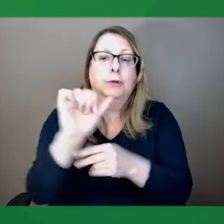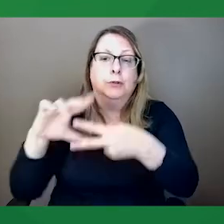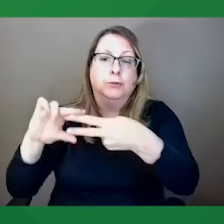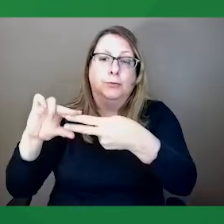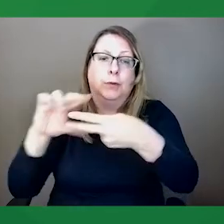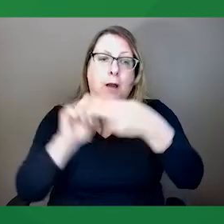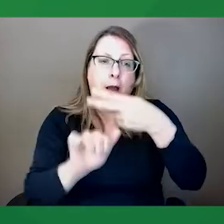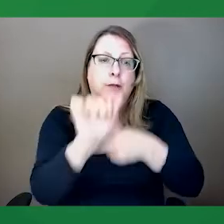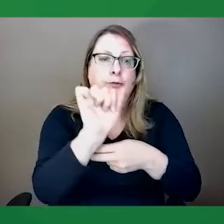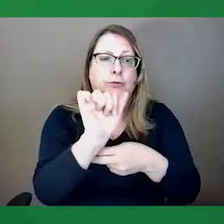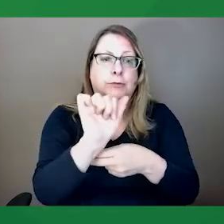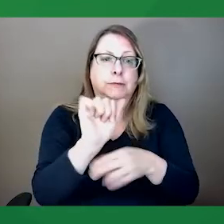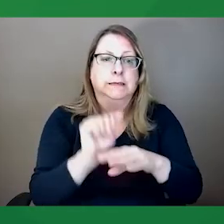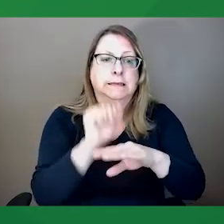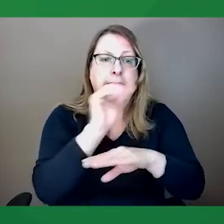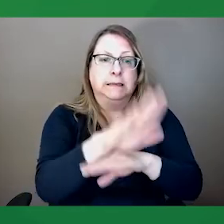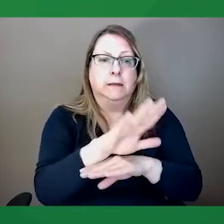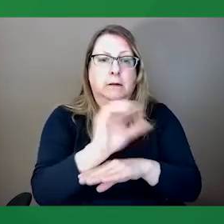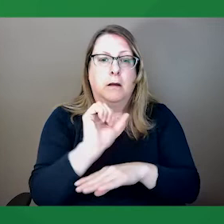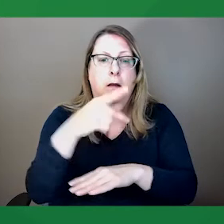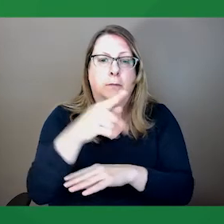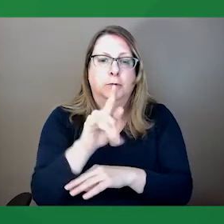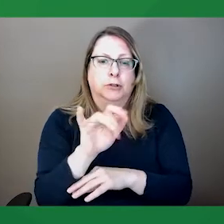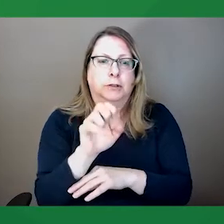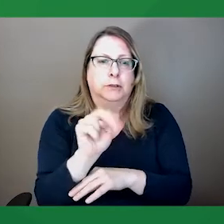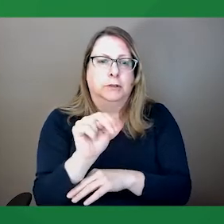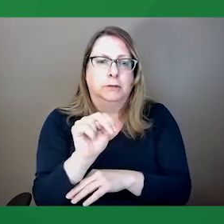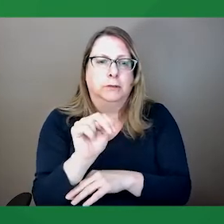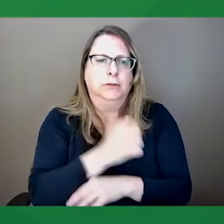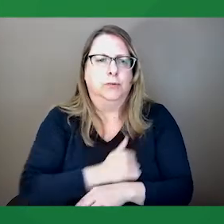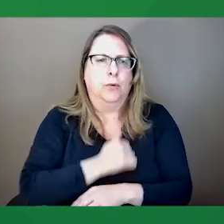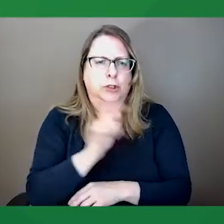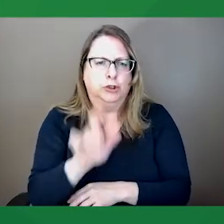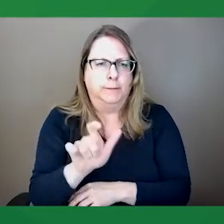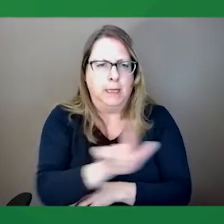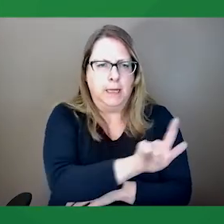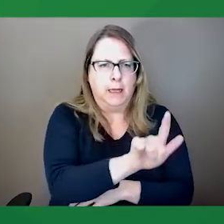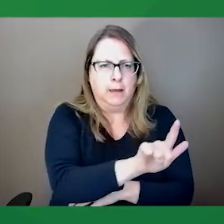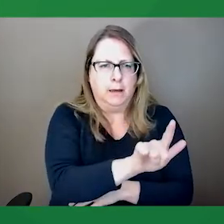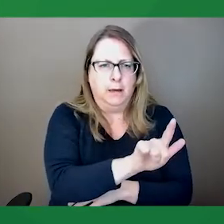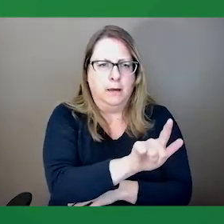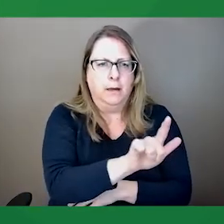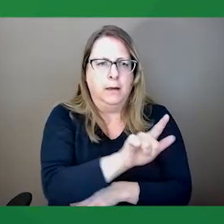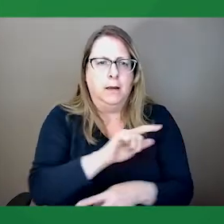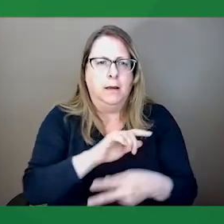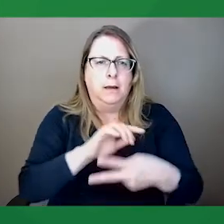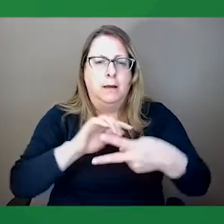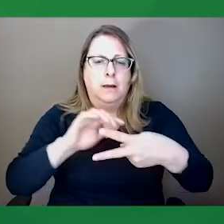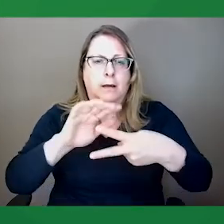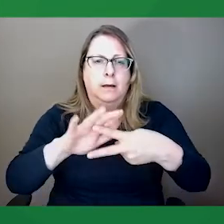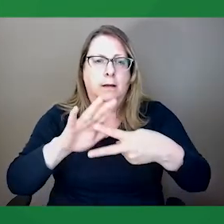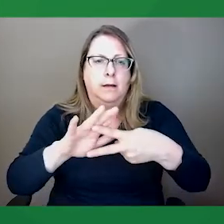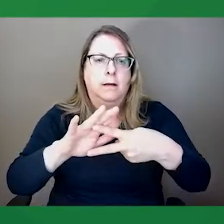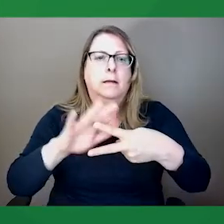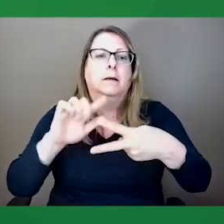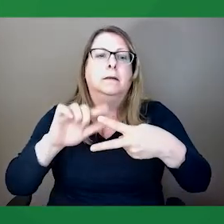and shipped to home on their delivery options. I repeated, sorry, it was supposed to be on the left hand side,